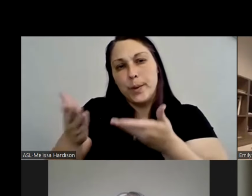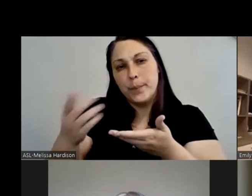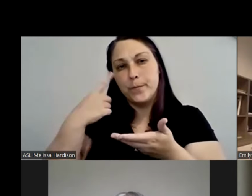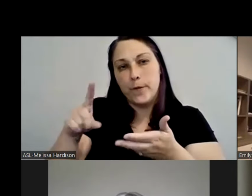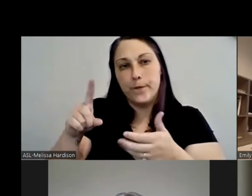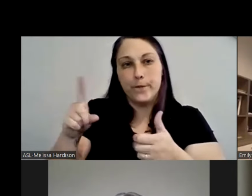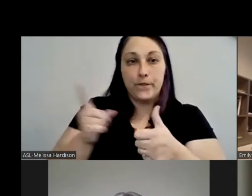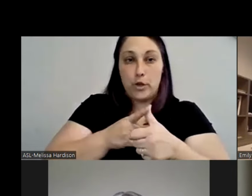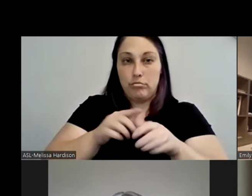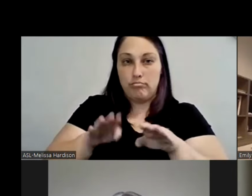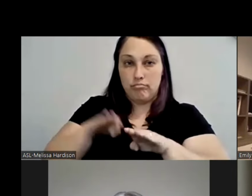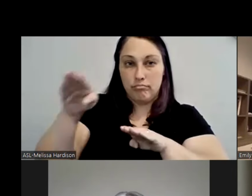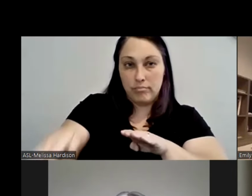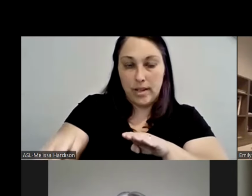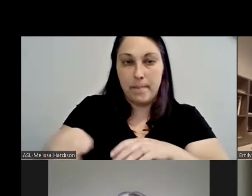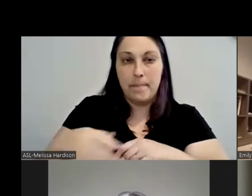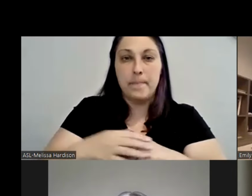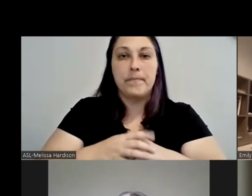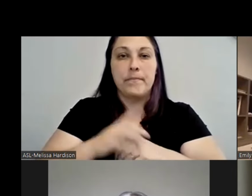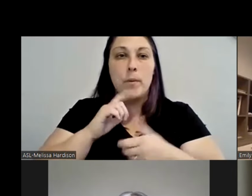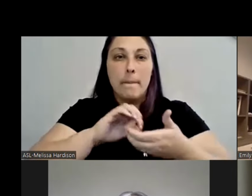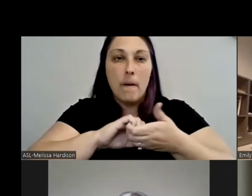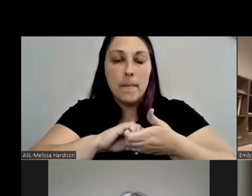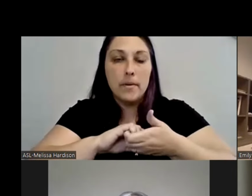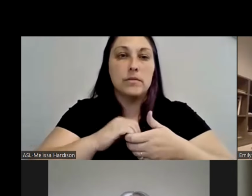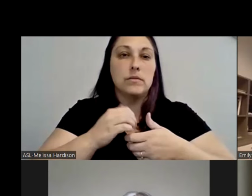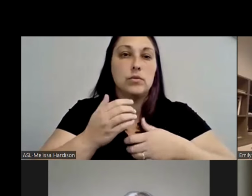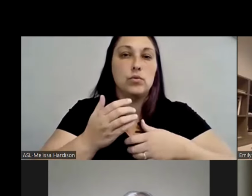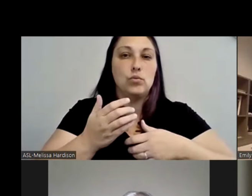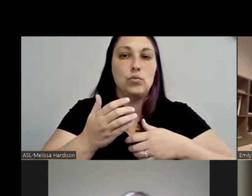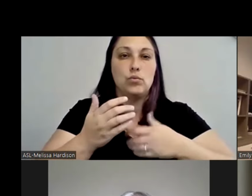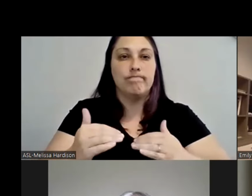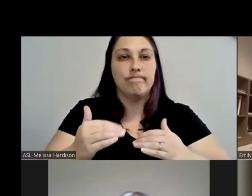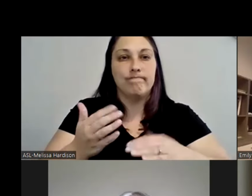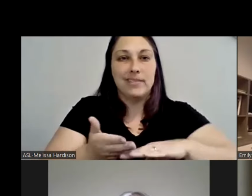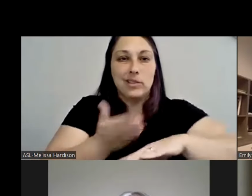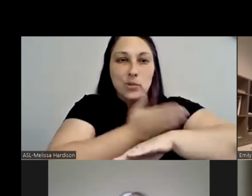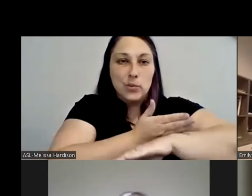Wow! We have a wide sector of people joining us today, I'm so excited to see that!